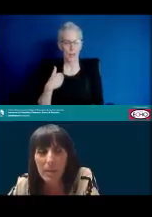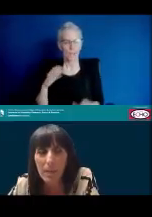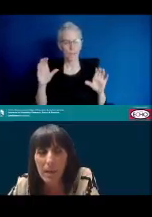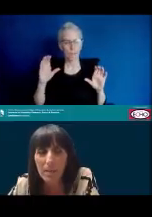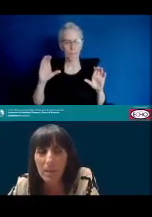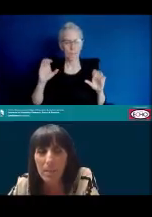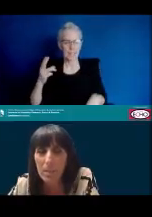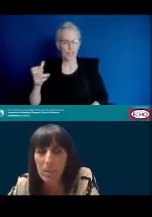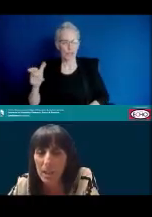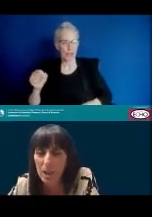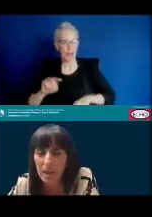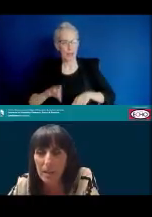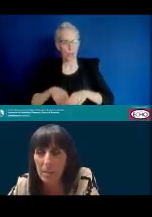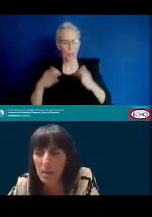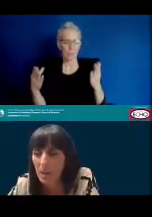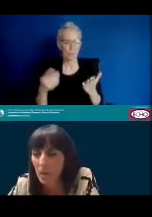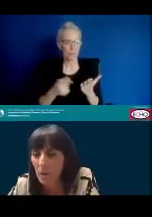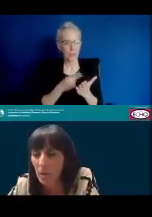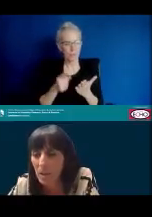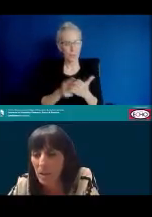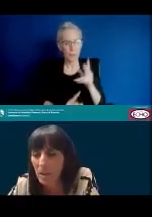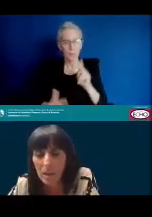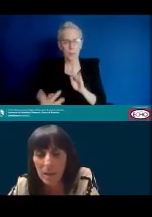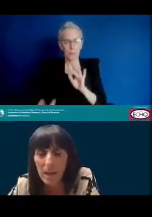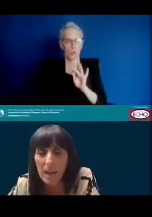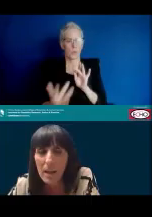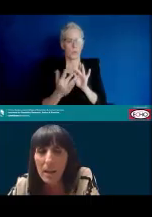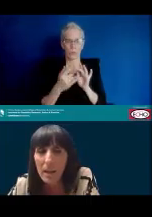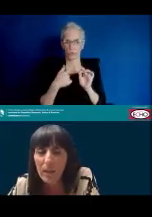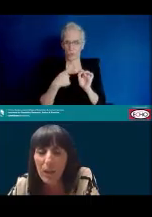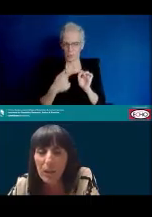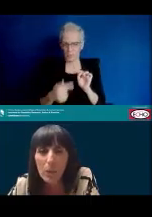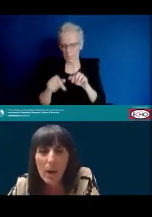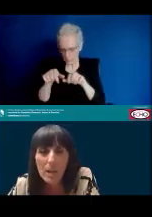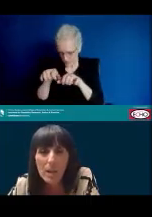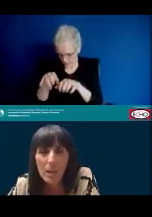sometimes people reach out to me with questions. If you want to,